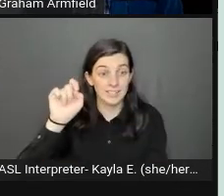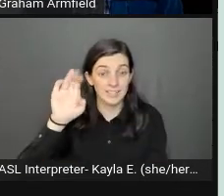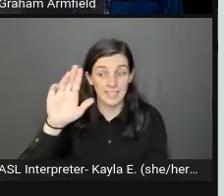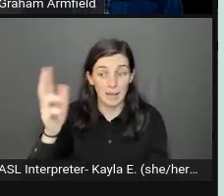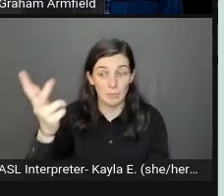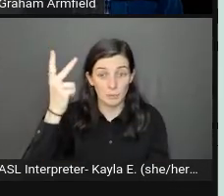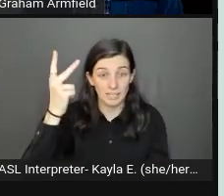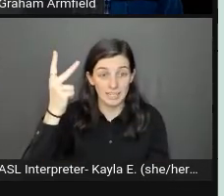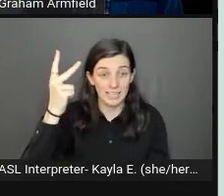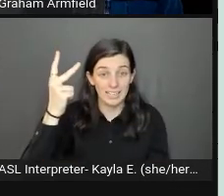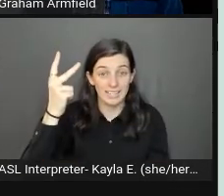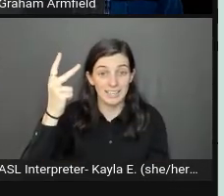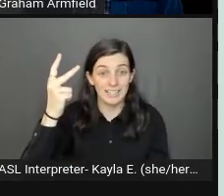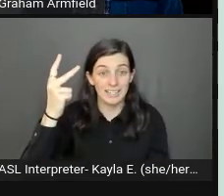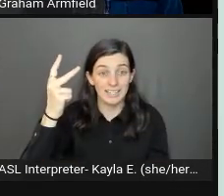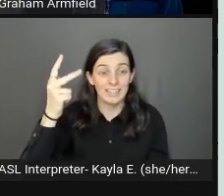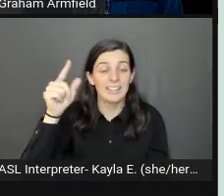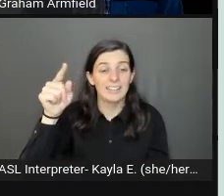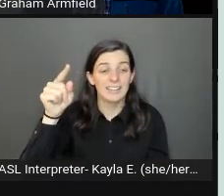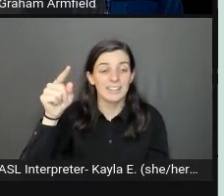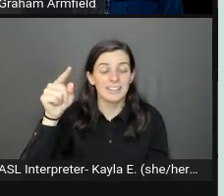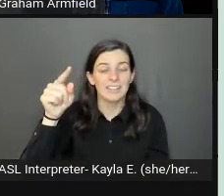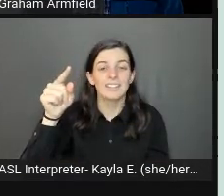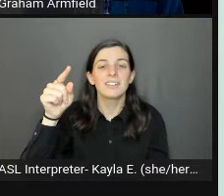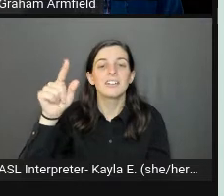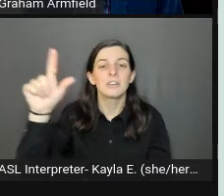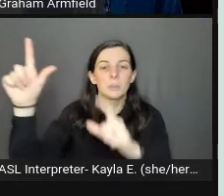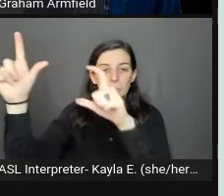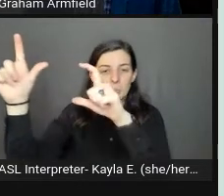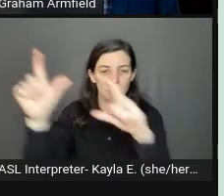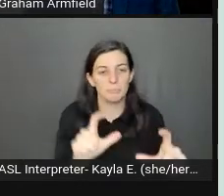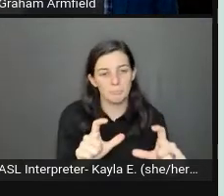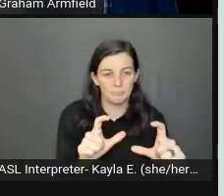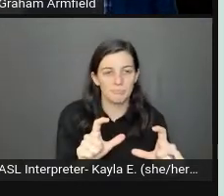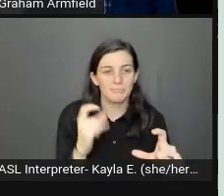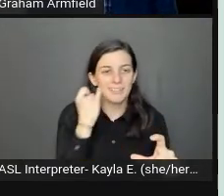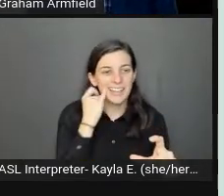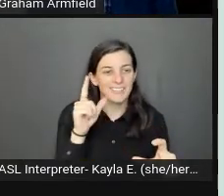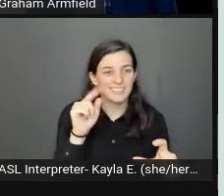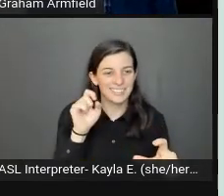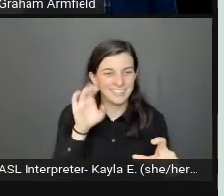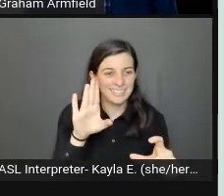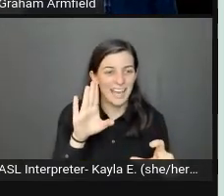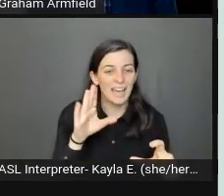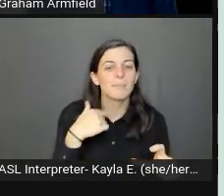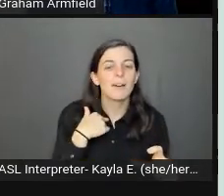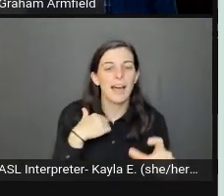Focus is on the tab panel at the moment. If I press the tab key, I would expect focus to end up here.